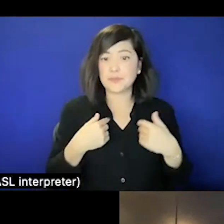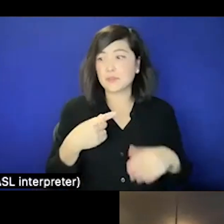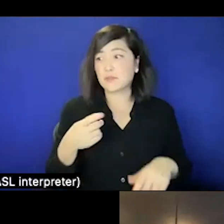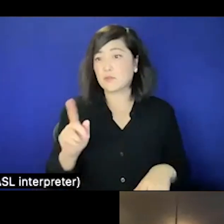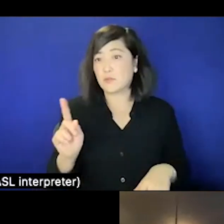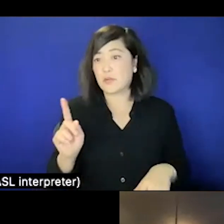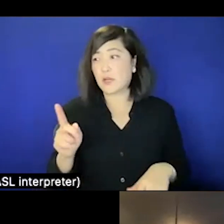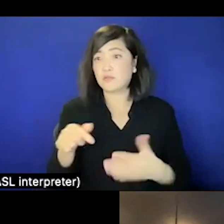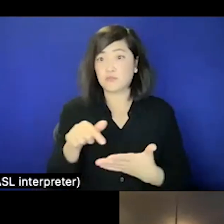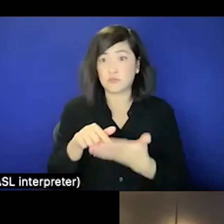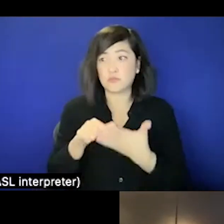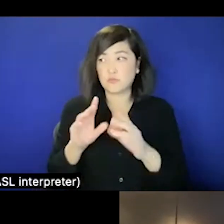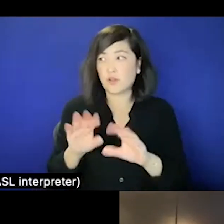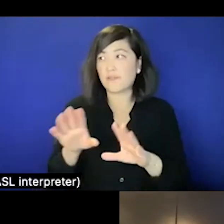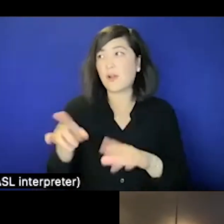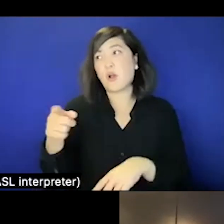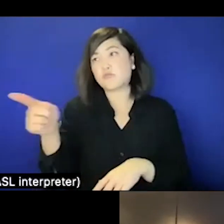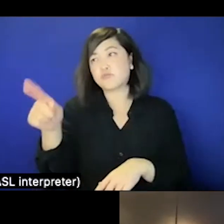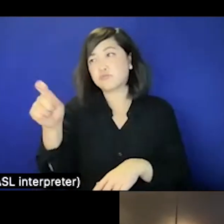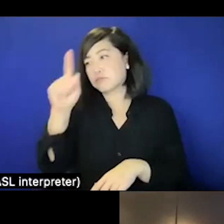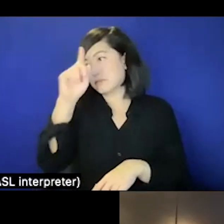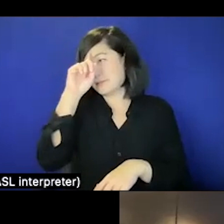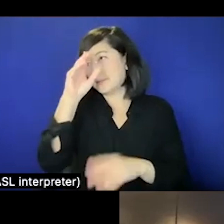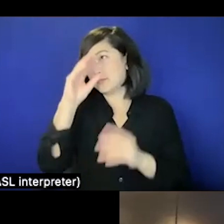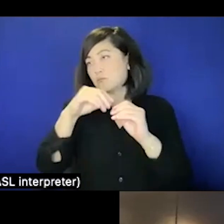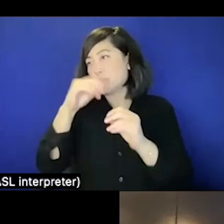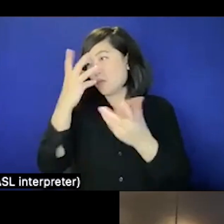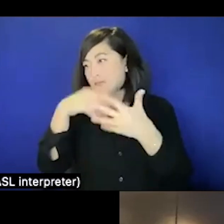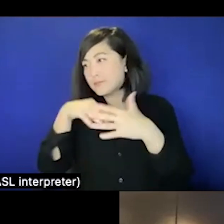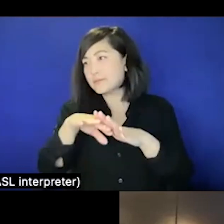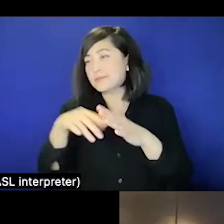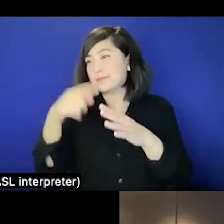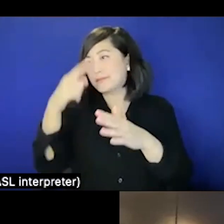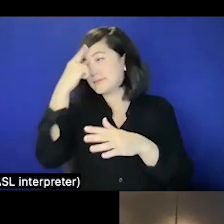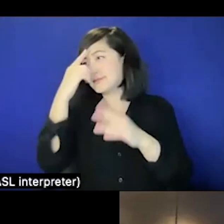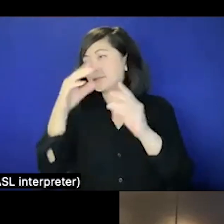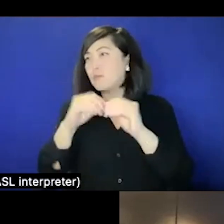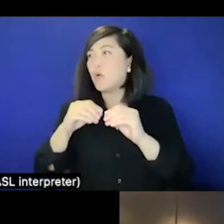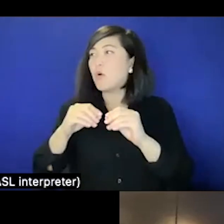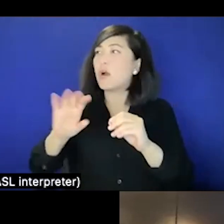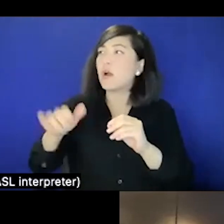more integrated and more active in exploiting your rights, even as a matter of author care,